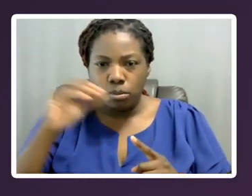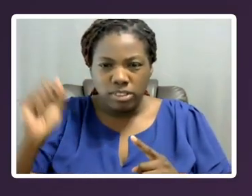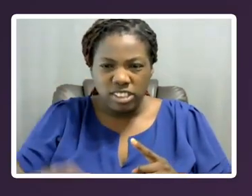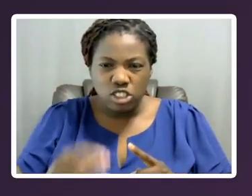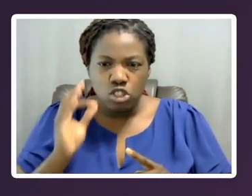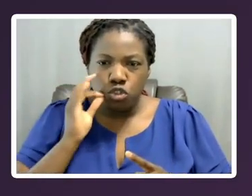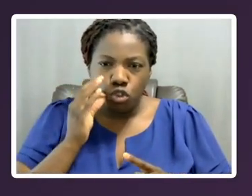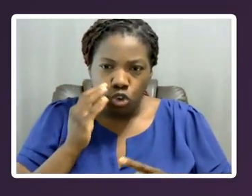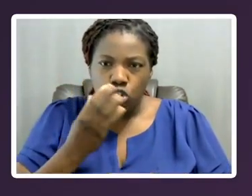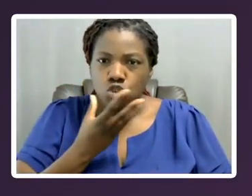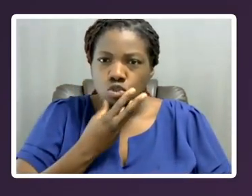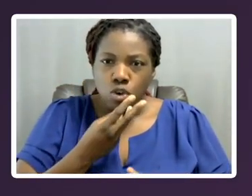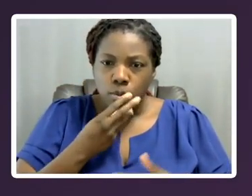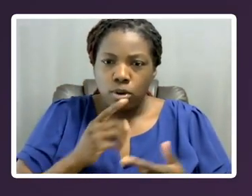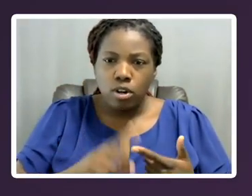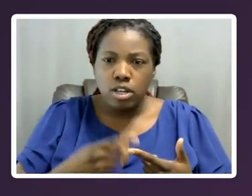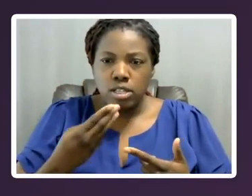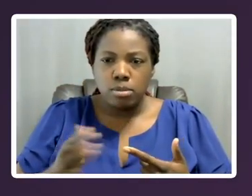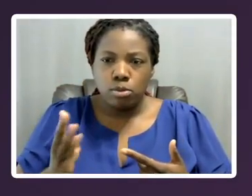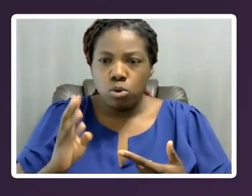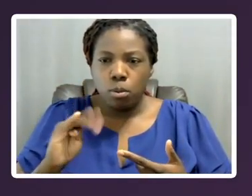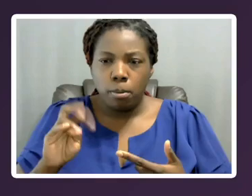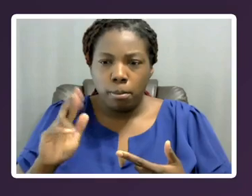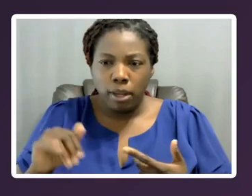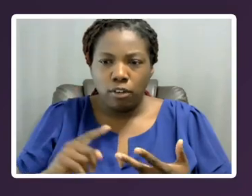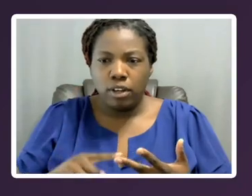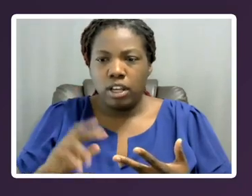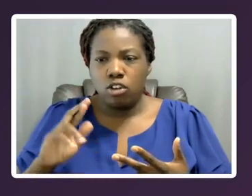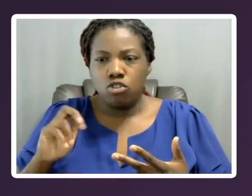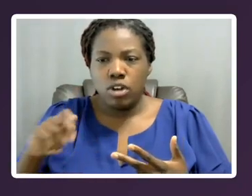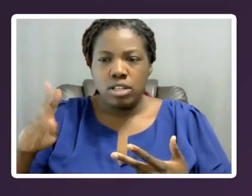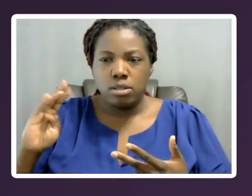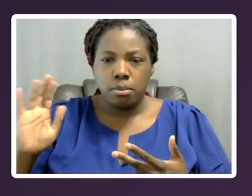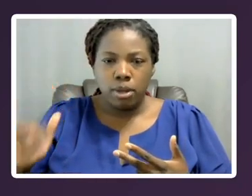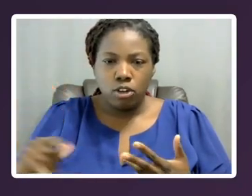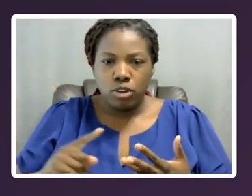raspberries, grapes, peach plums, and cranberries. Along with the harvest of